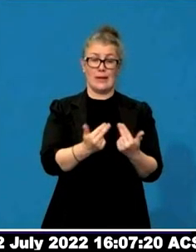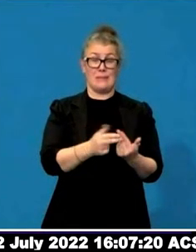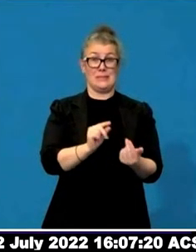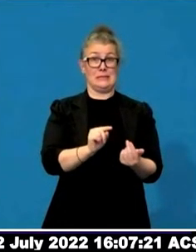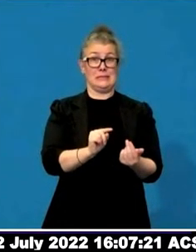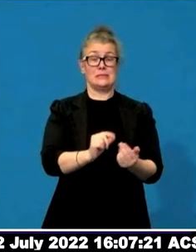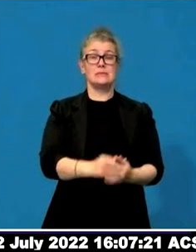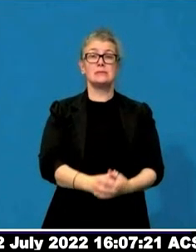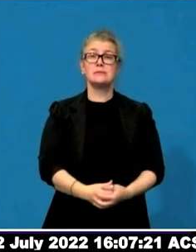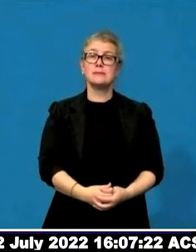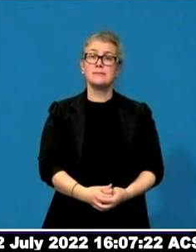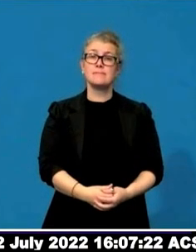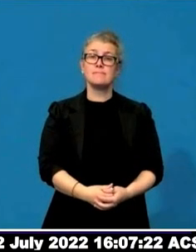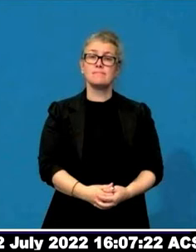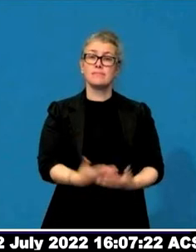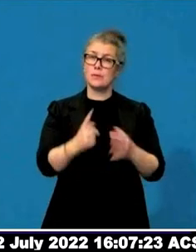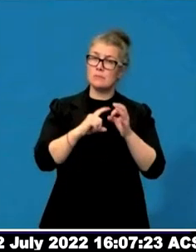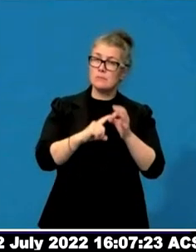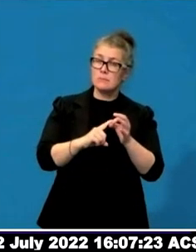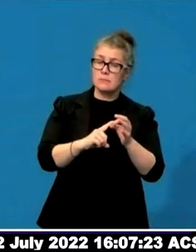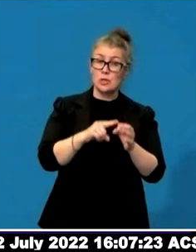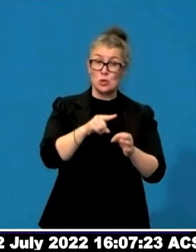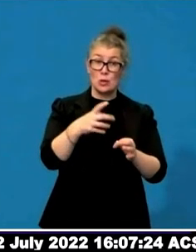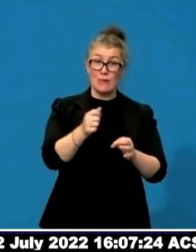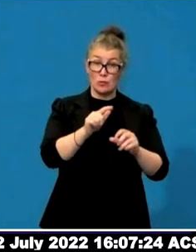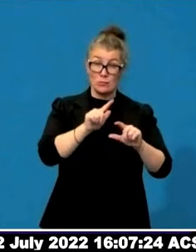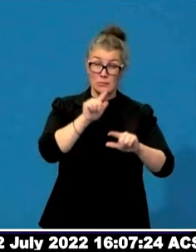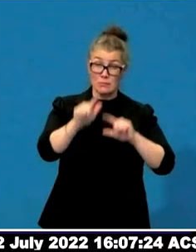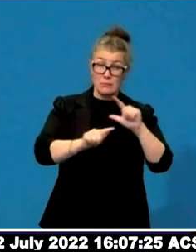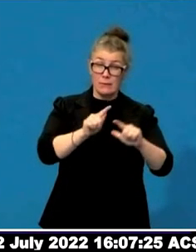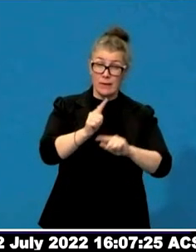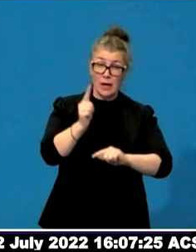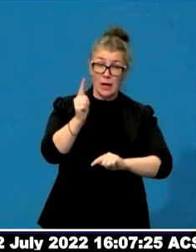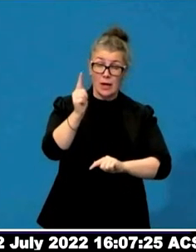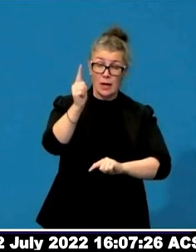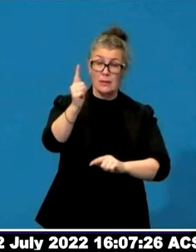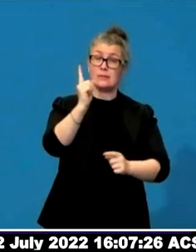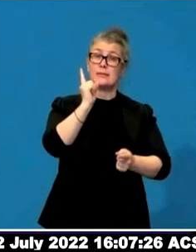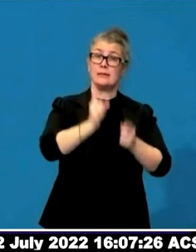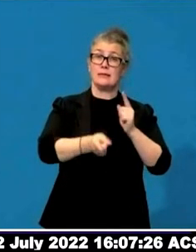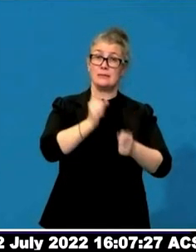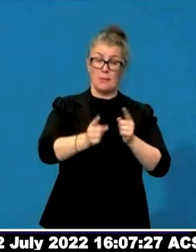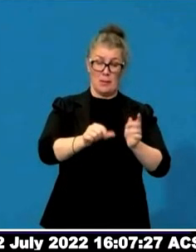And so you have to travel a long way and sometimes very costly,